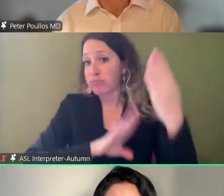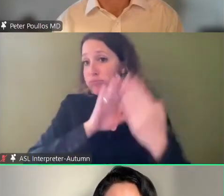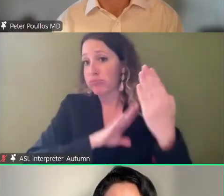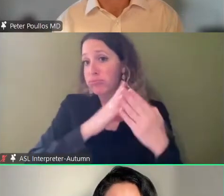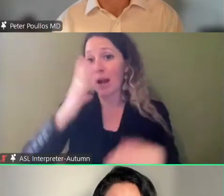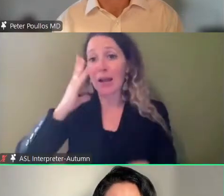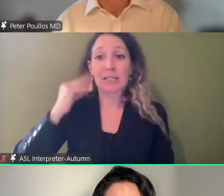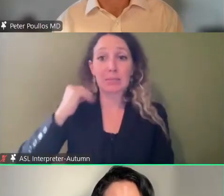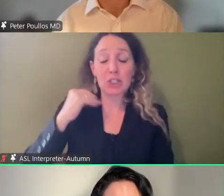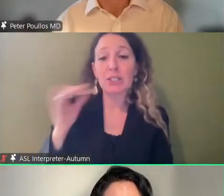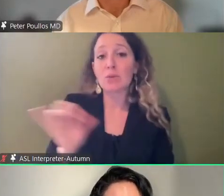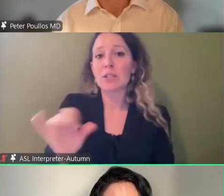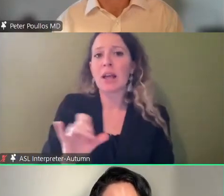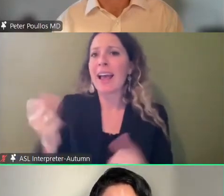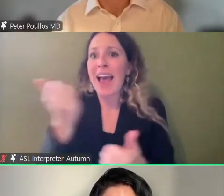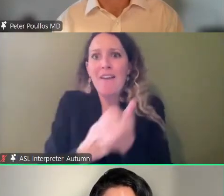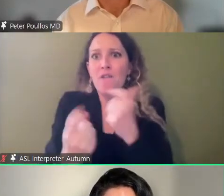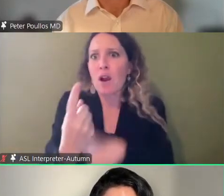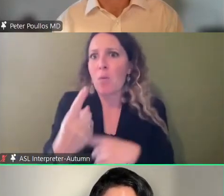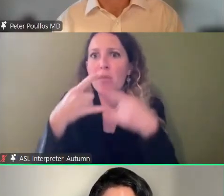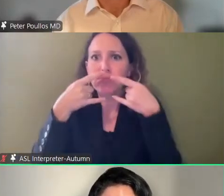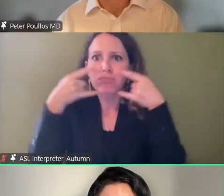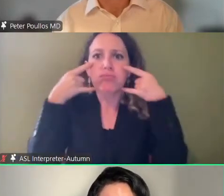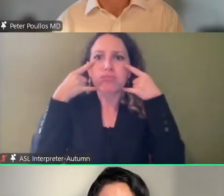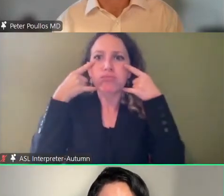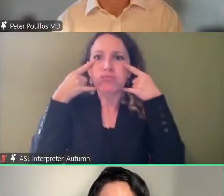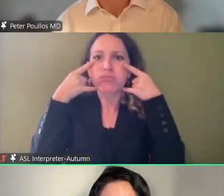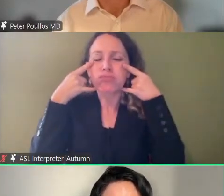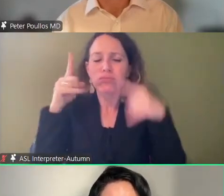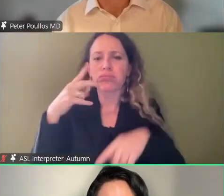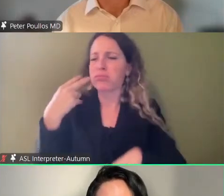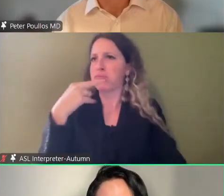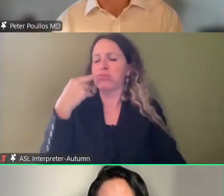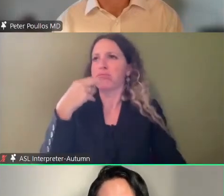everyone was wearing masks, she couldn't lip read through the masks and, if people